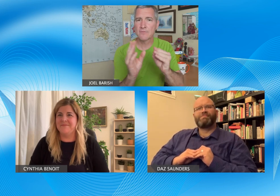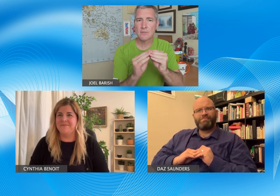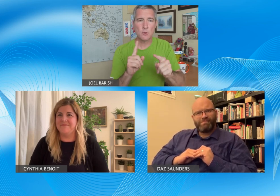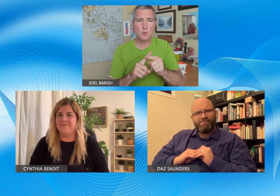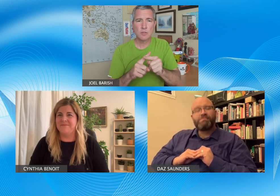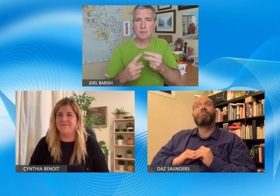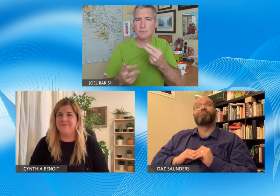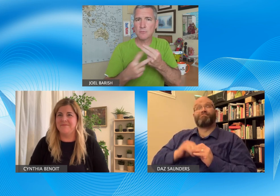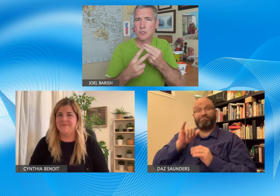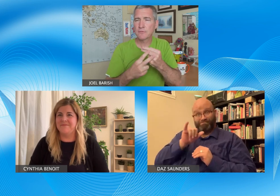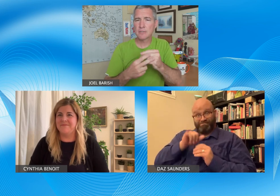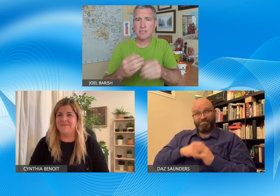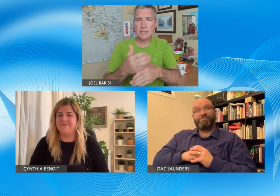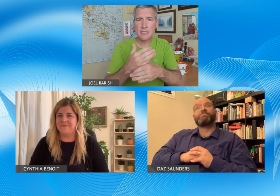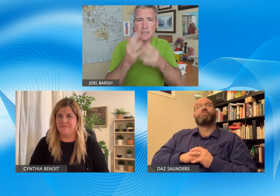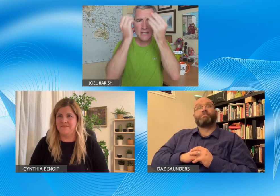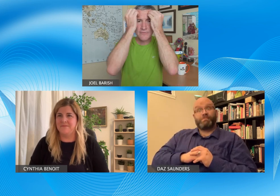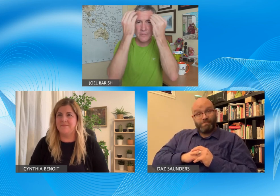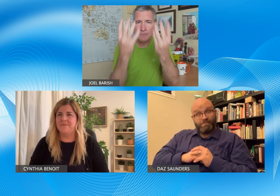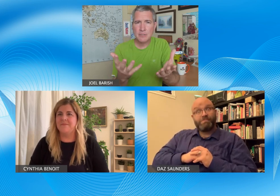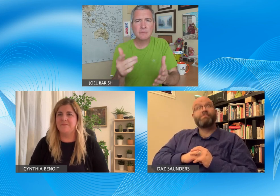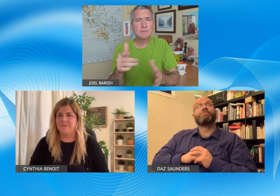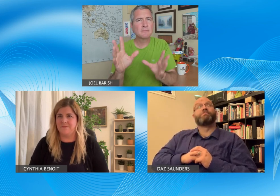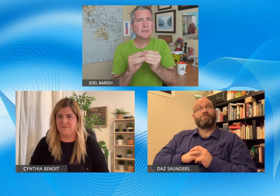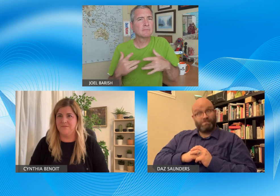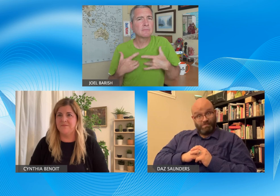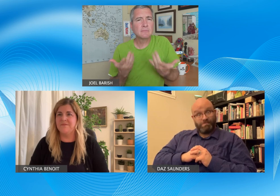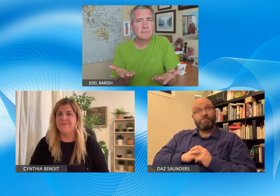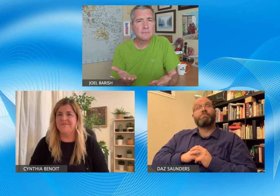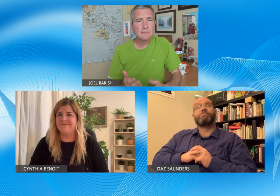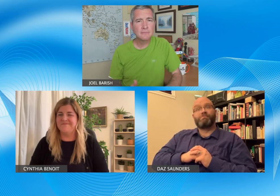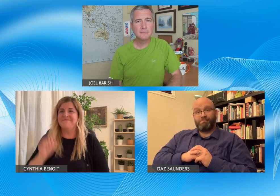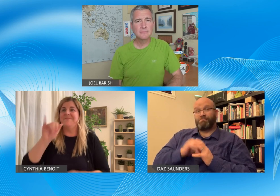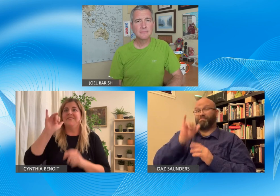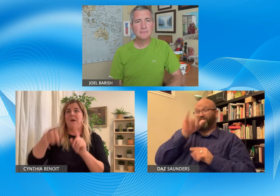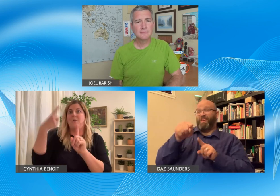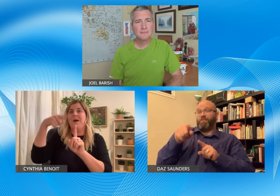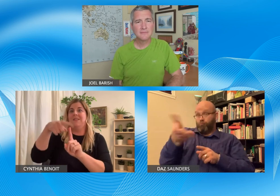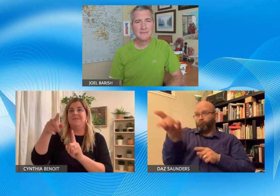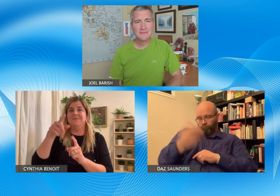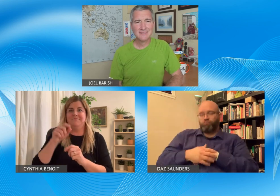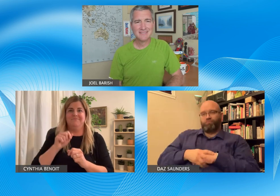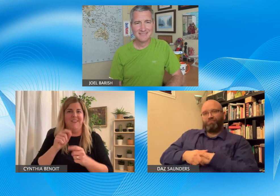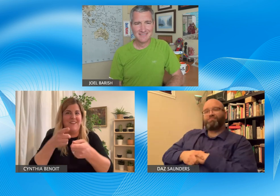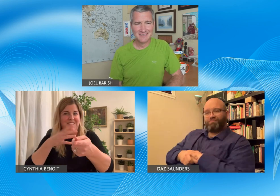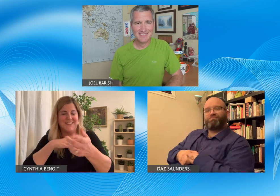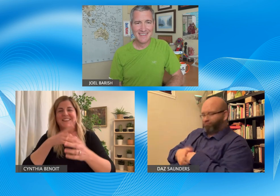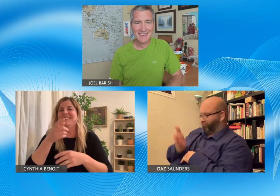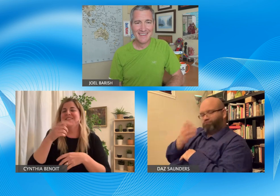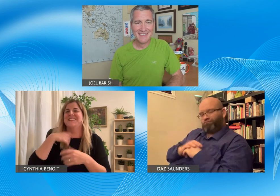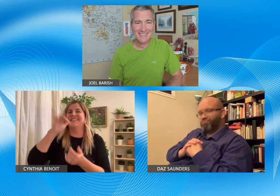to share and preserve knowledge. Could you share more about that? That one... Go ahead.